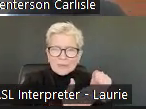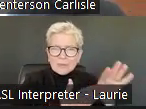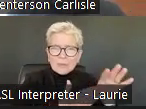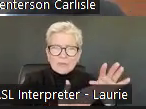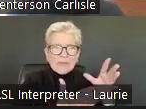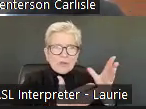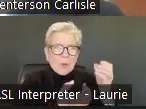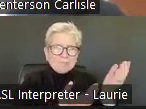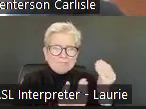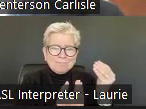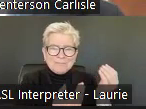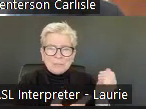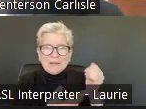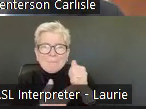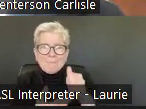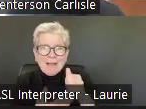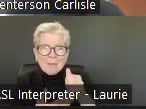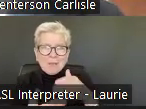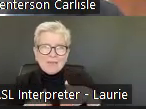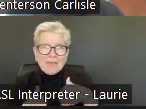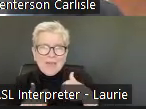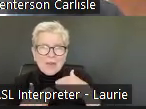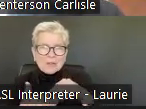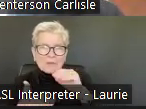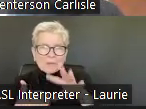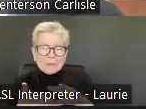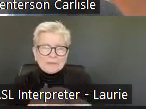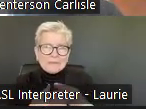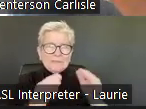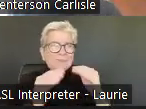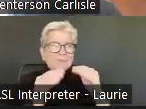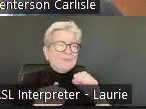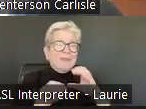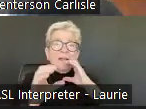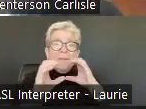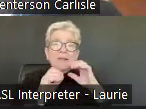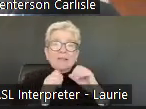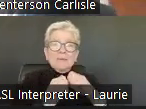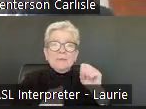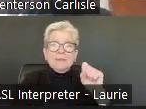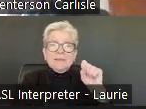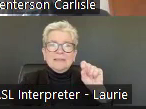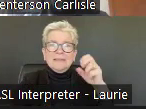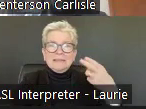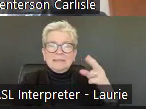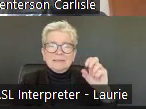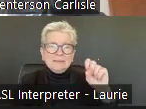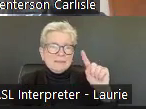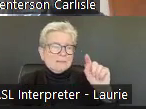those older students, communication with stakeholders, especially around dates.